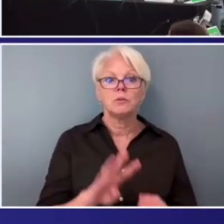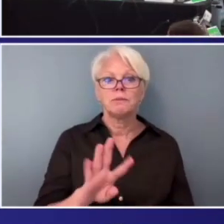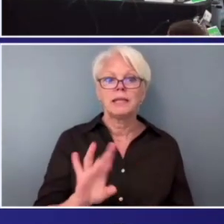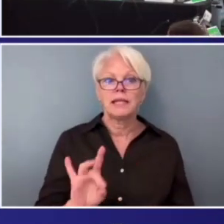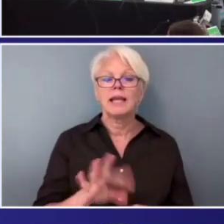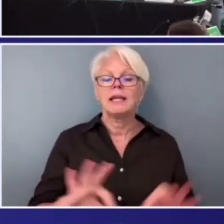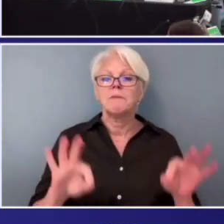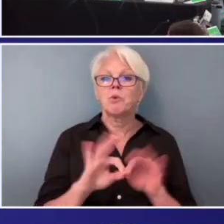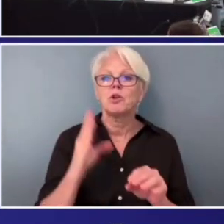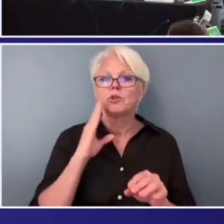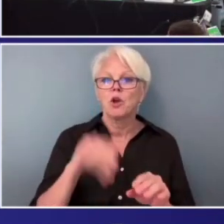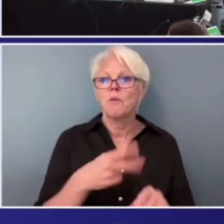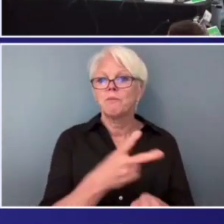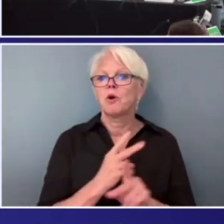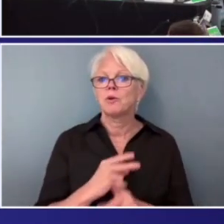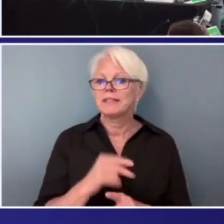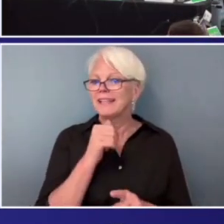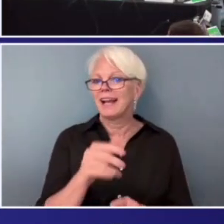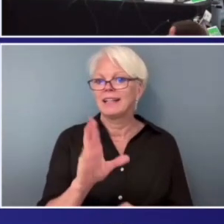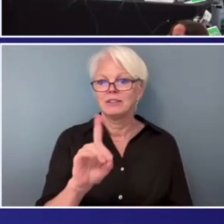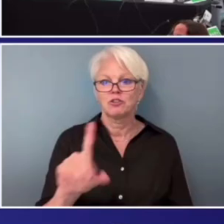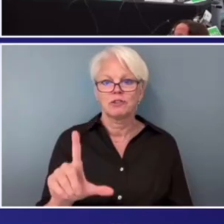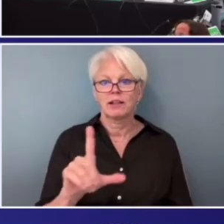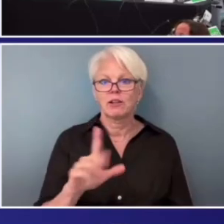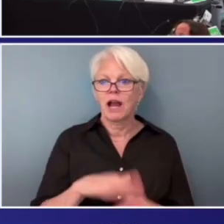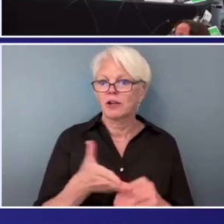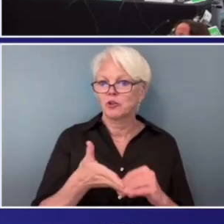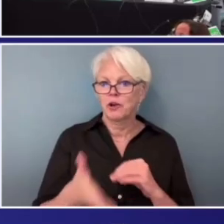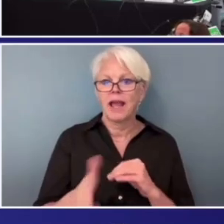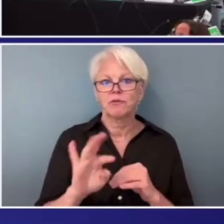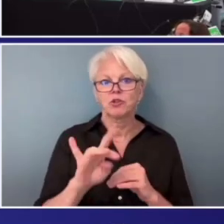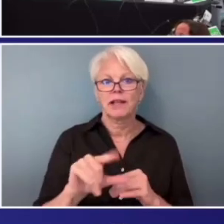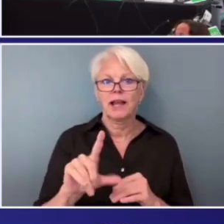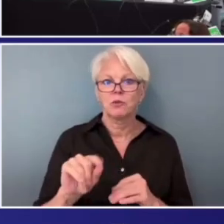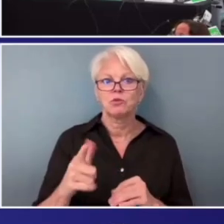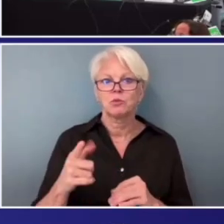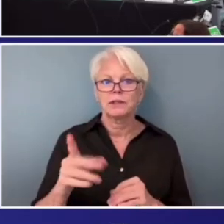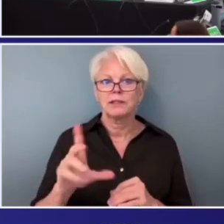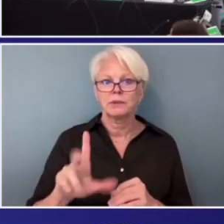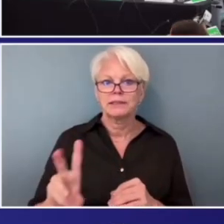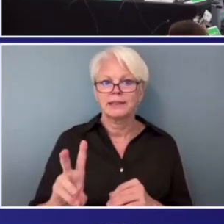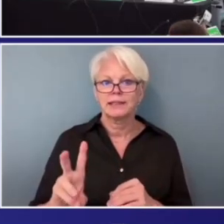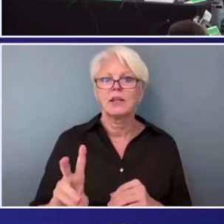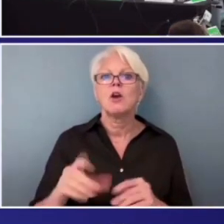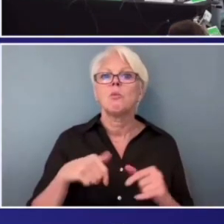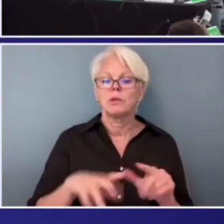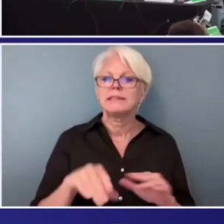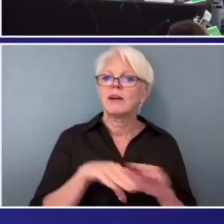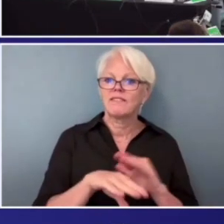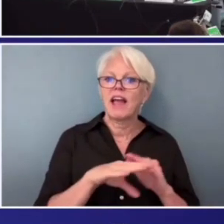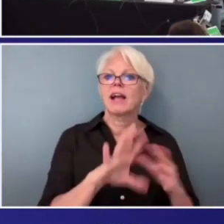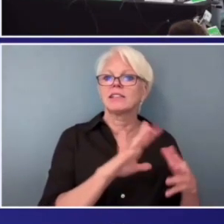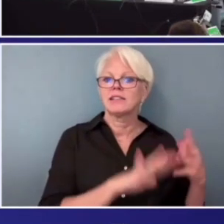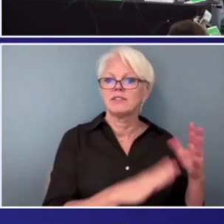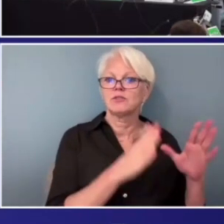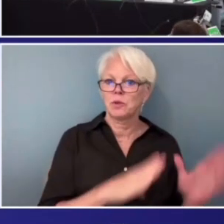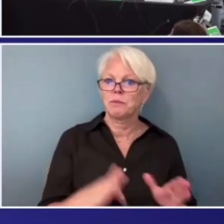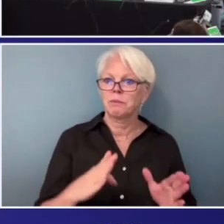received a Direct Loan on or after July 1, 2026, will retain access to the plans. And we added a clause,